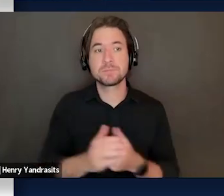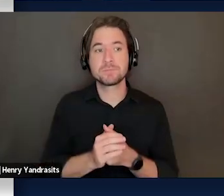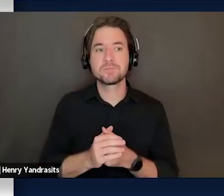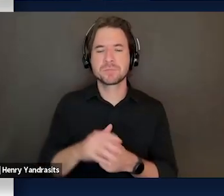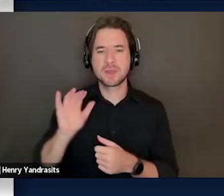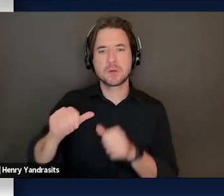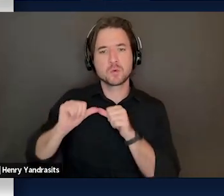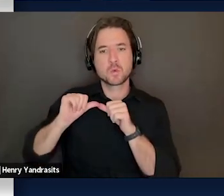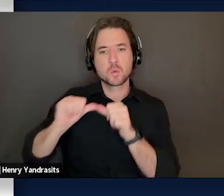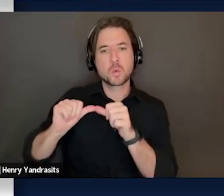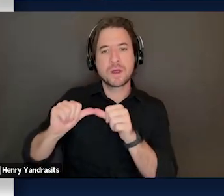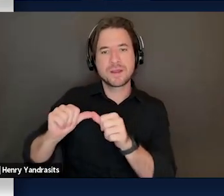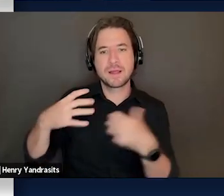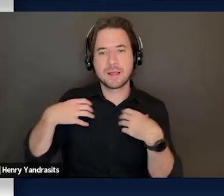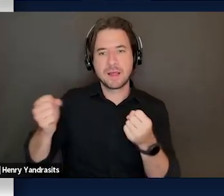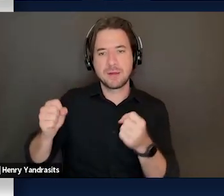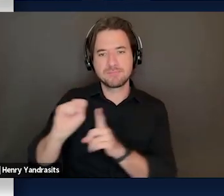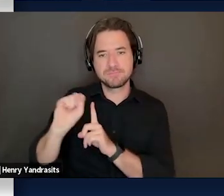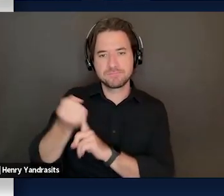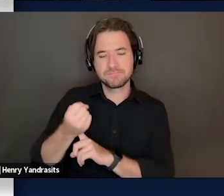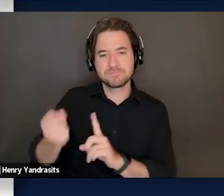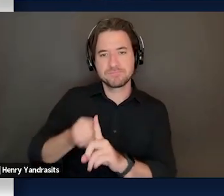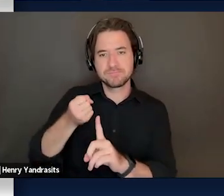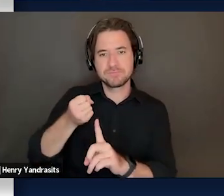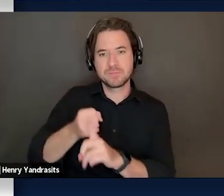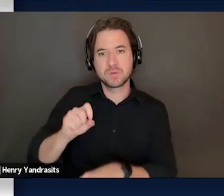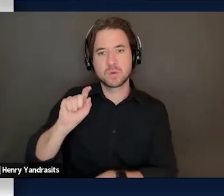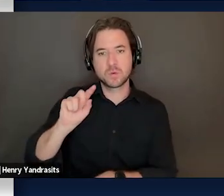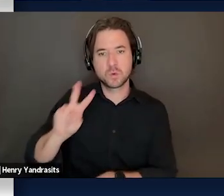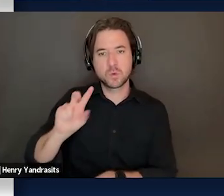It is a chronic health condition that affects around 2.9 million people worldwide.